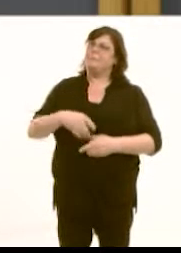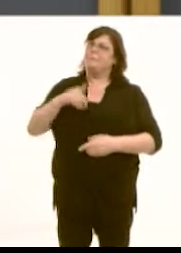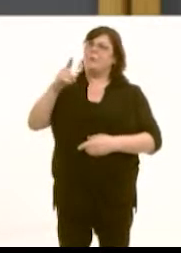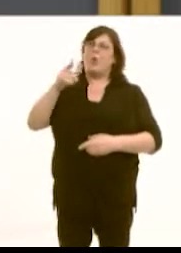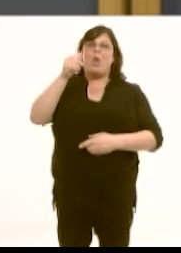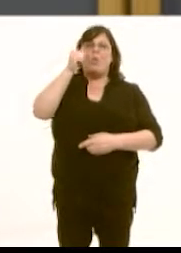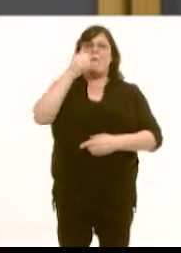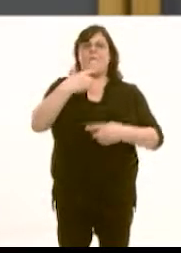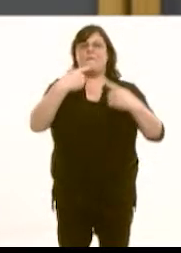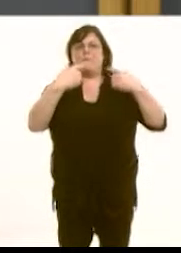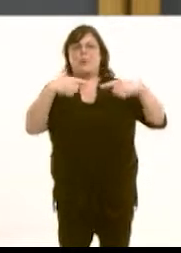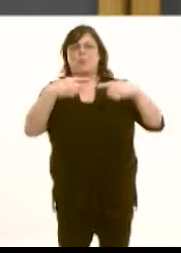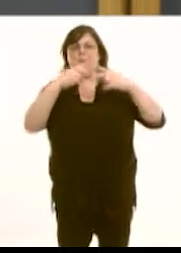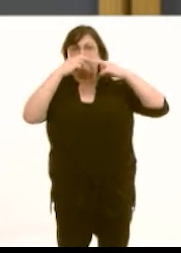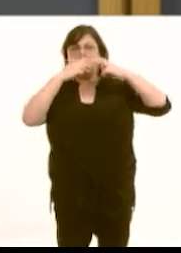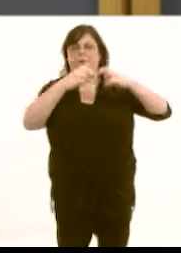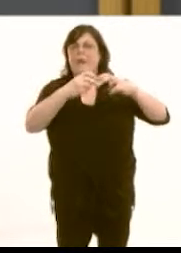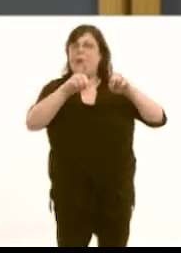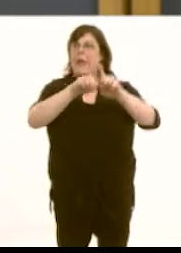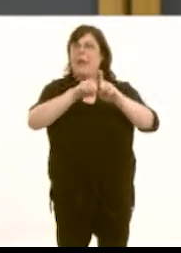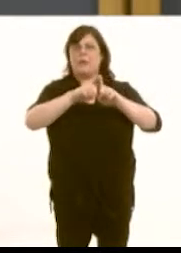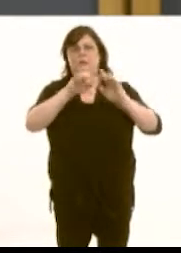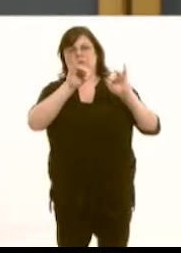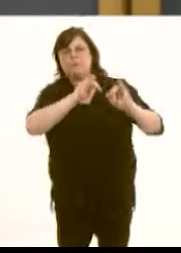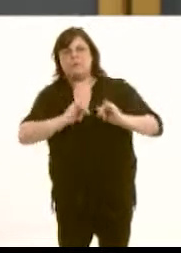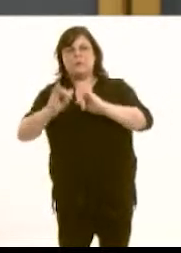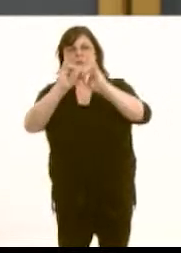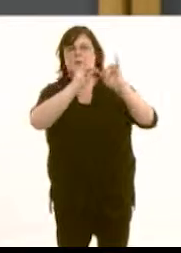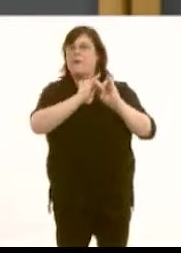bat survey has been greatly welcomed by all interested in the reopening of that tunnel.